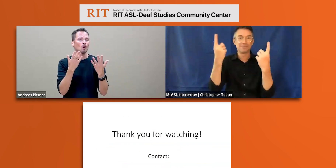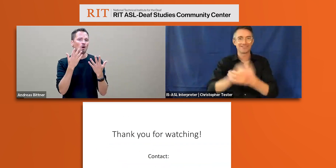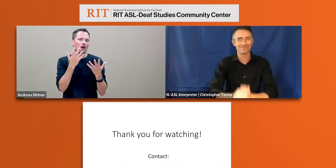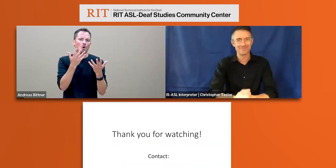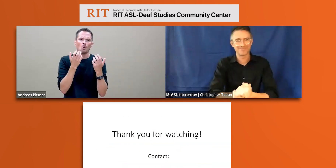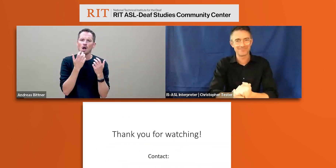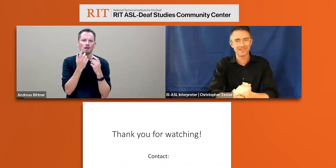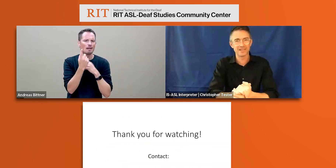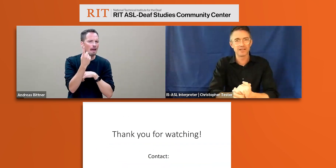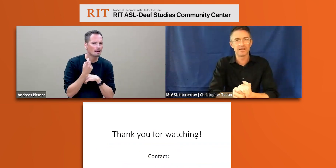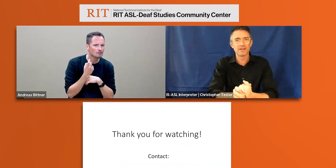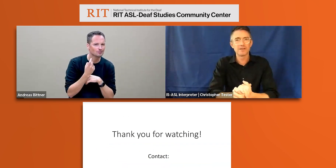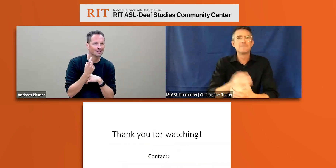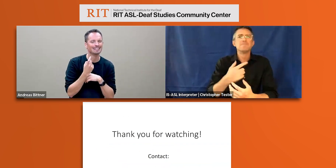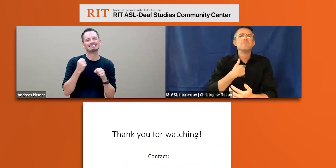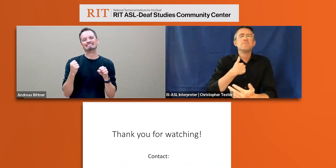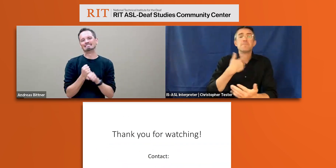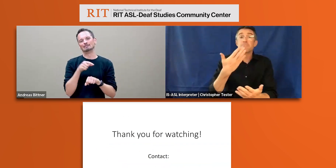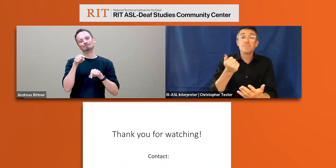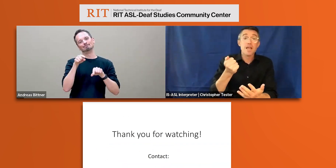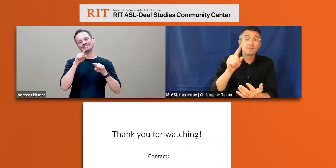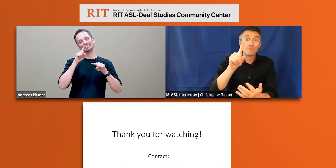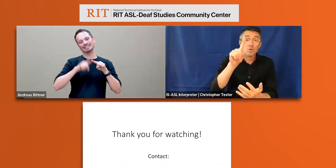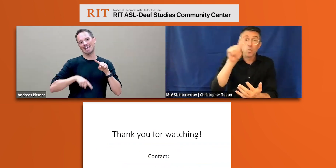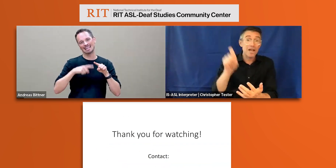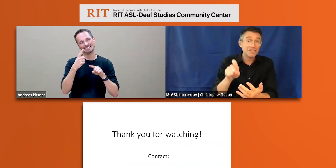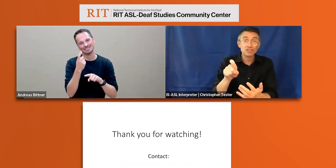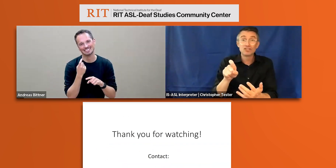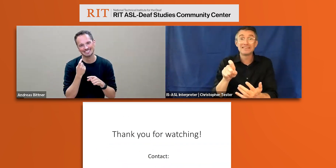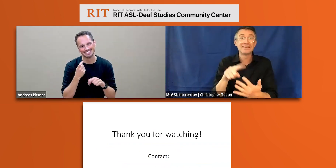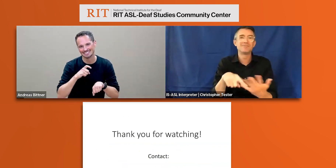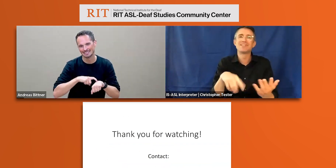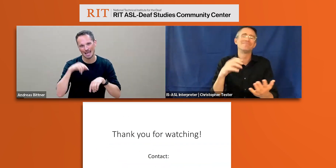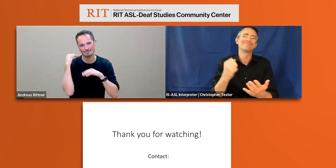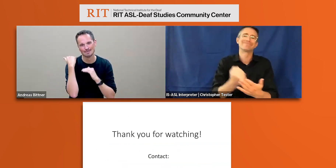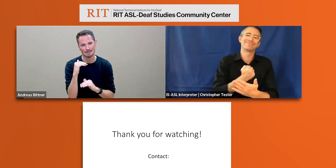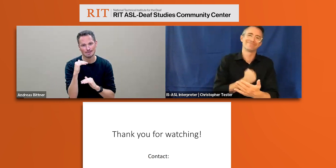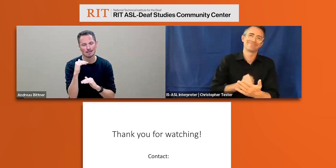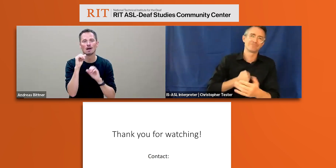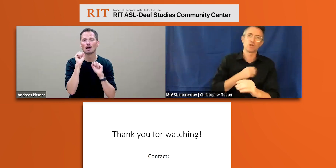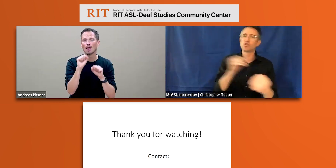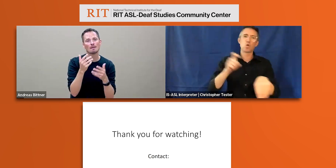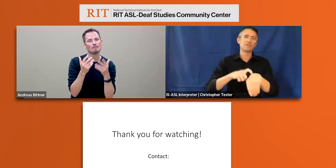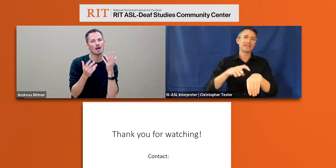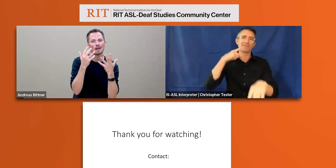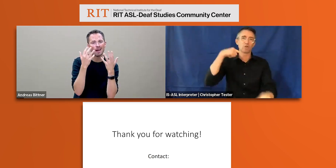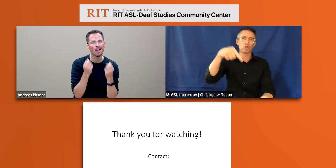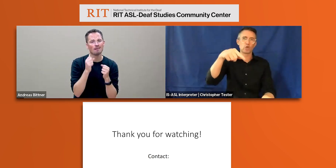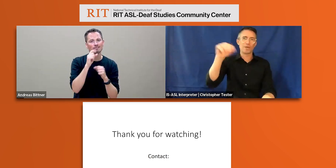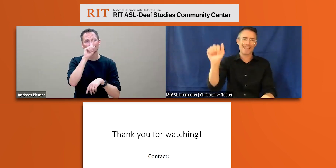Hope you learned something about the Deaf community in Germany. If you have any questions, I apologize.